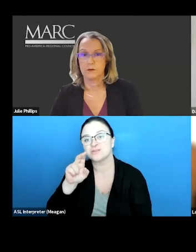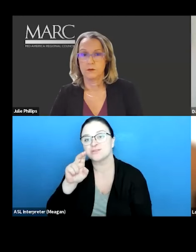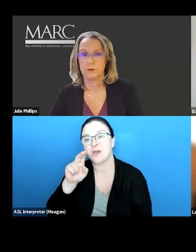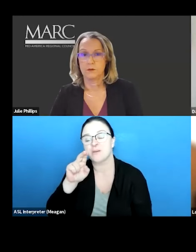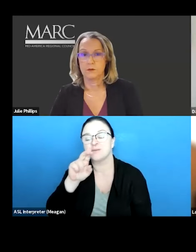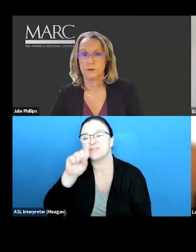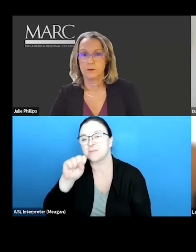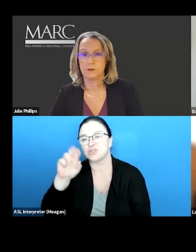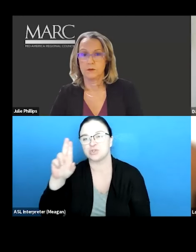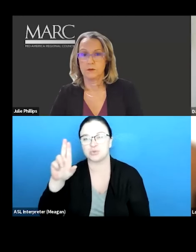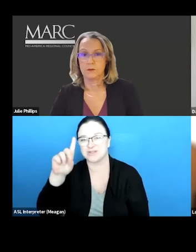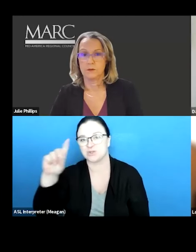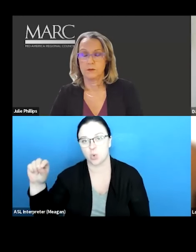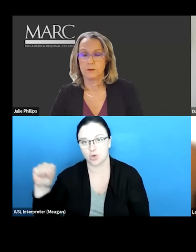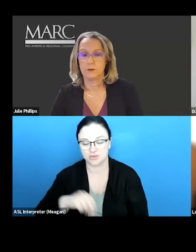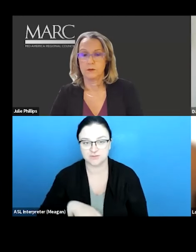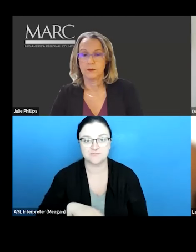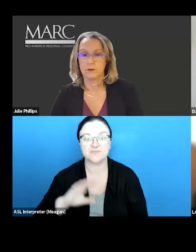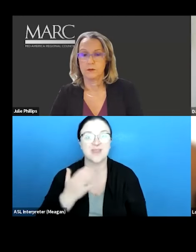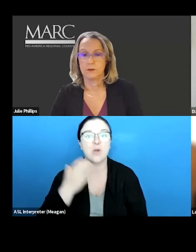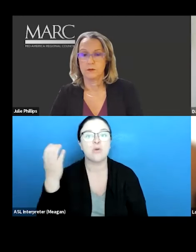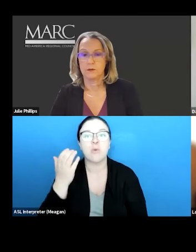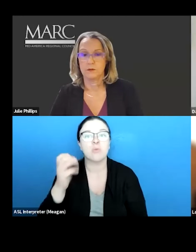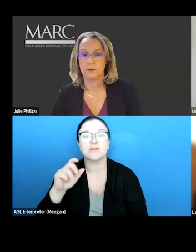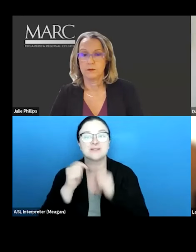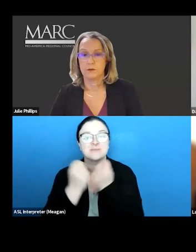Our mobile teams are not dispatched solely for